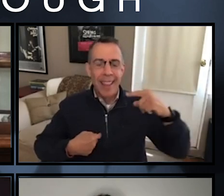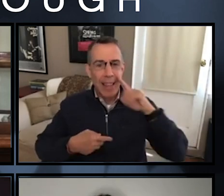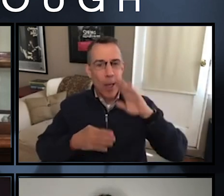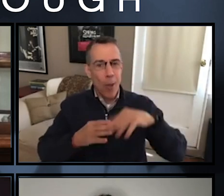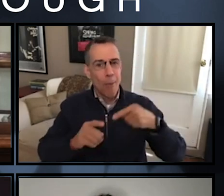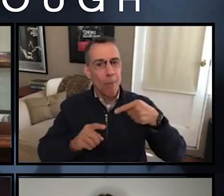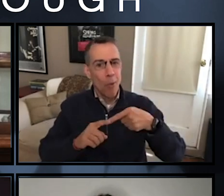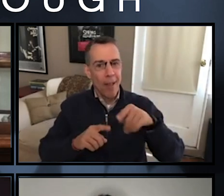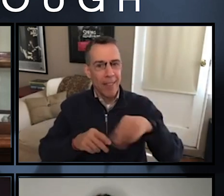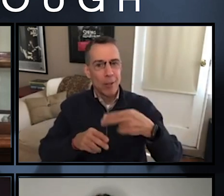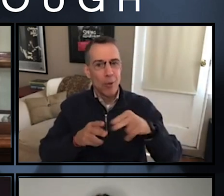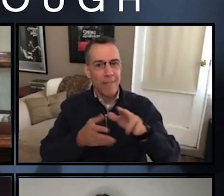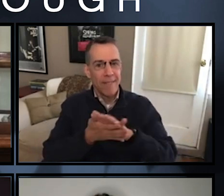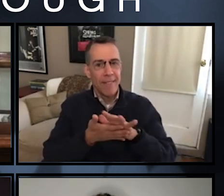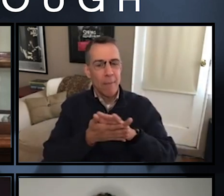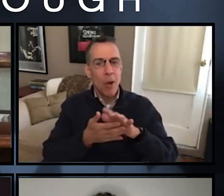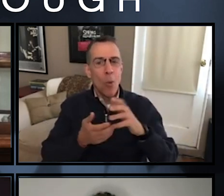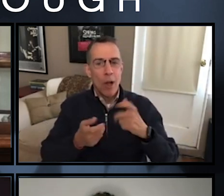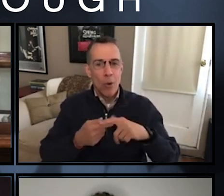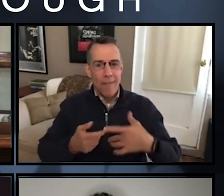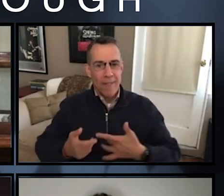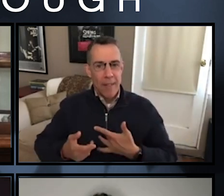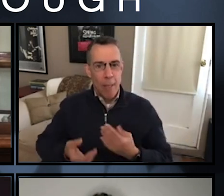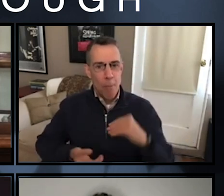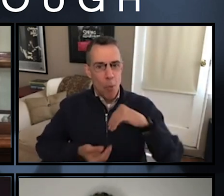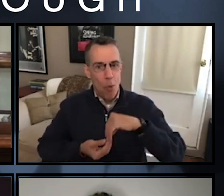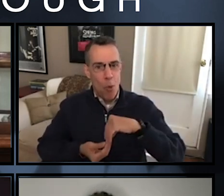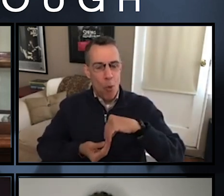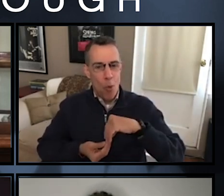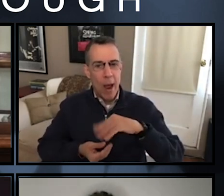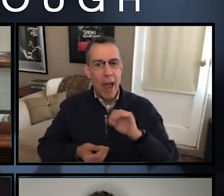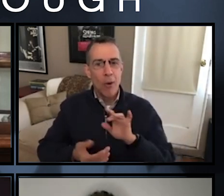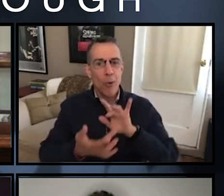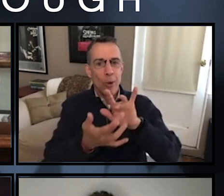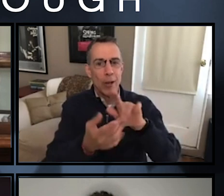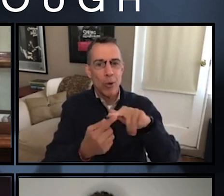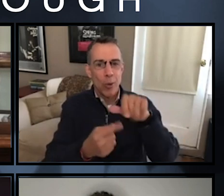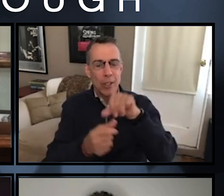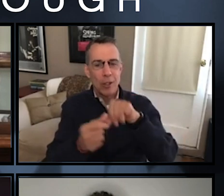short is wanting us to feel a bit more in reach out to each other. I'm a little